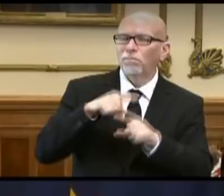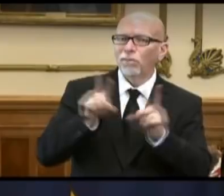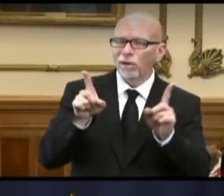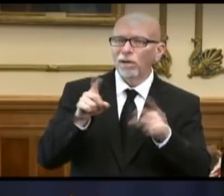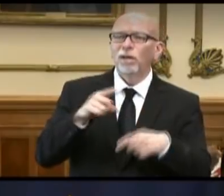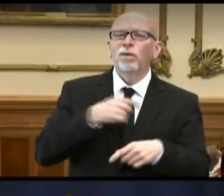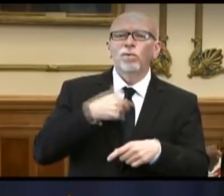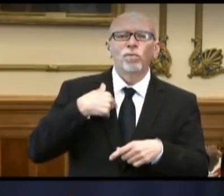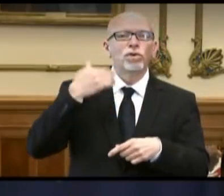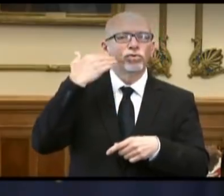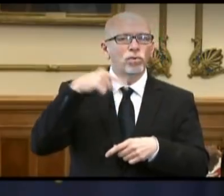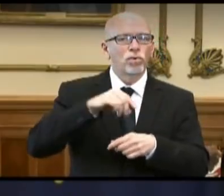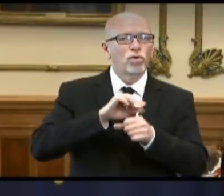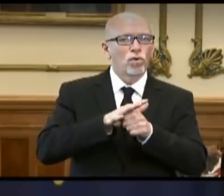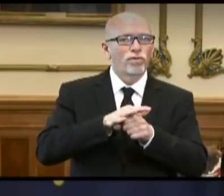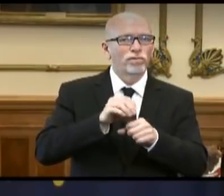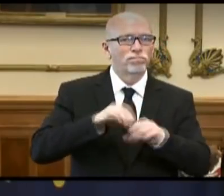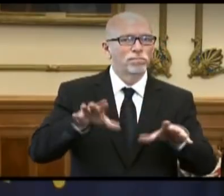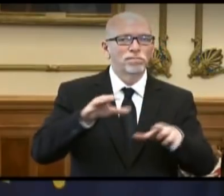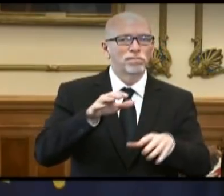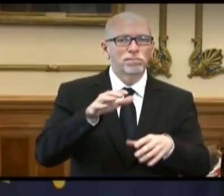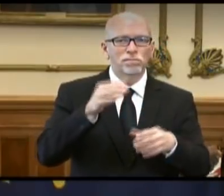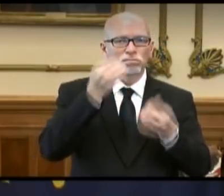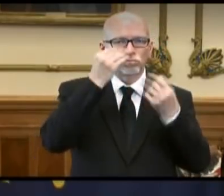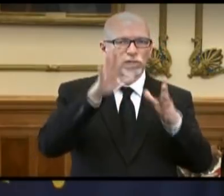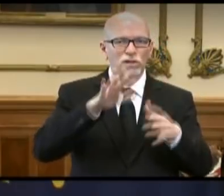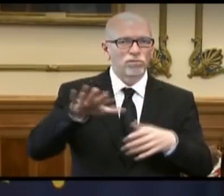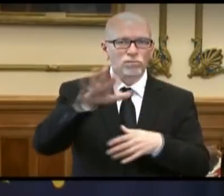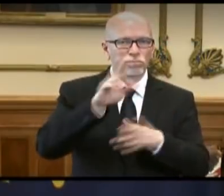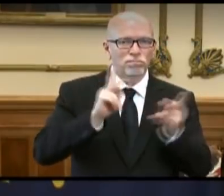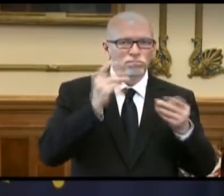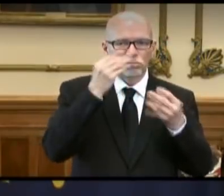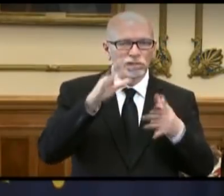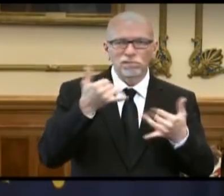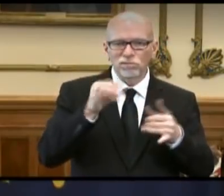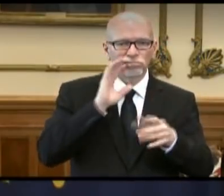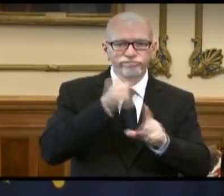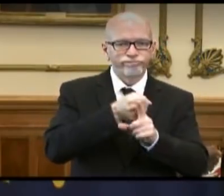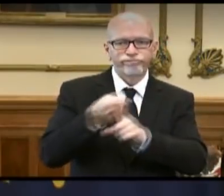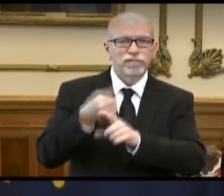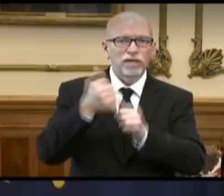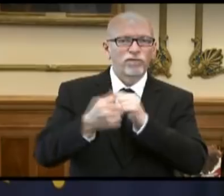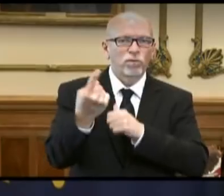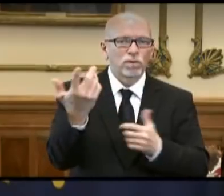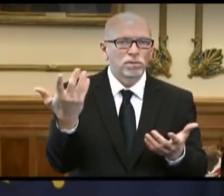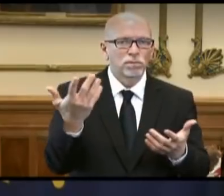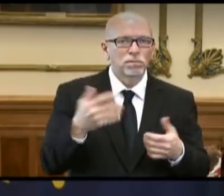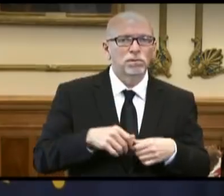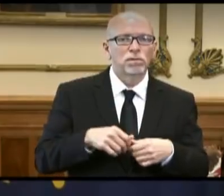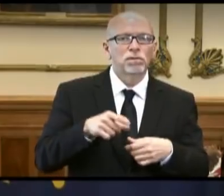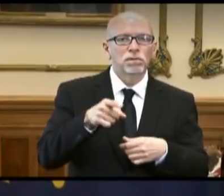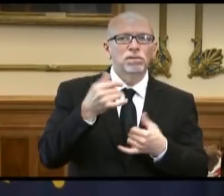I WOULD JUST ADD AND BY NO MEANS DO I GO BY DR. HOLCOMB. WE ALL KNOW THAT THIS COVID 19